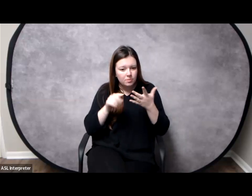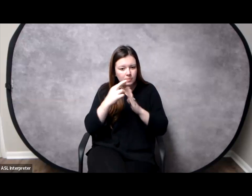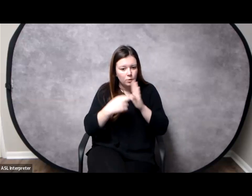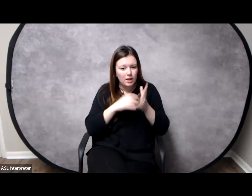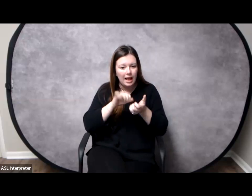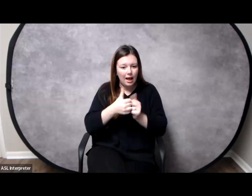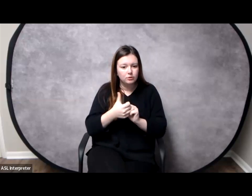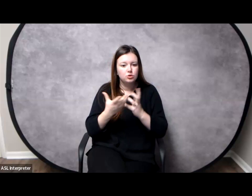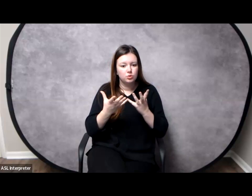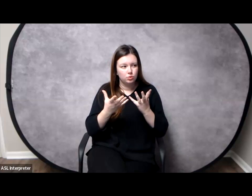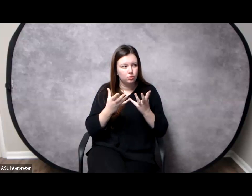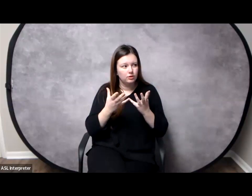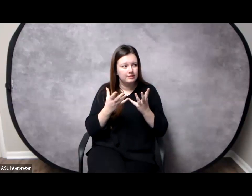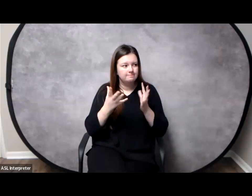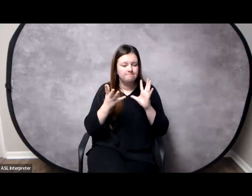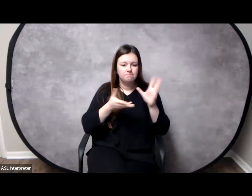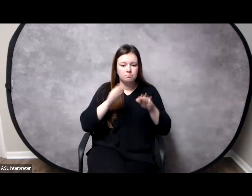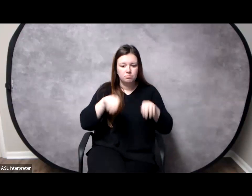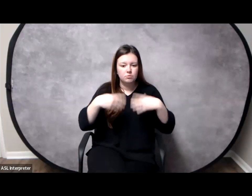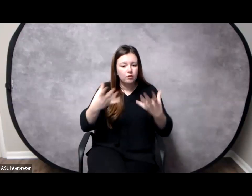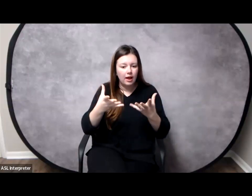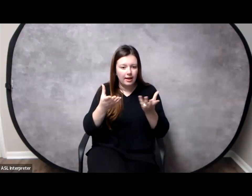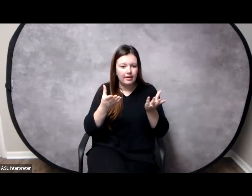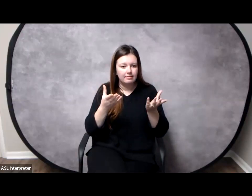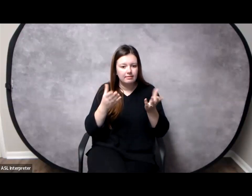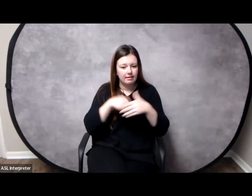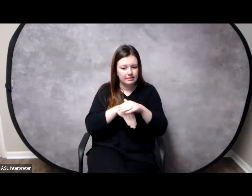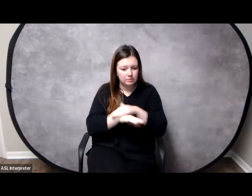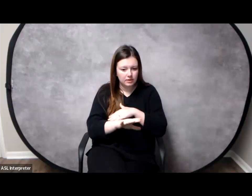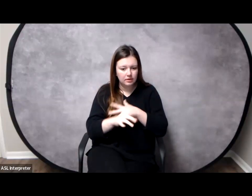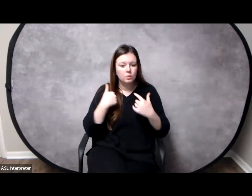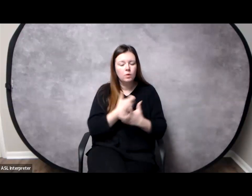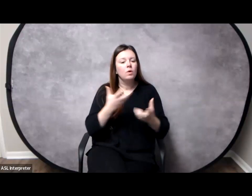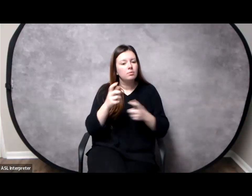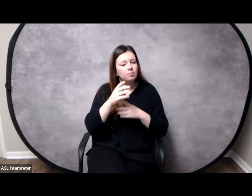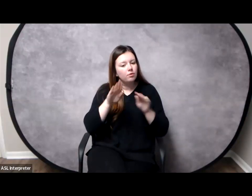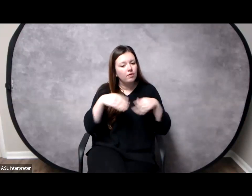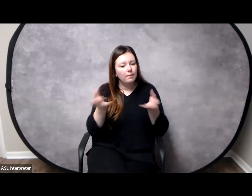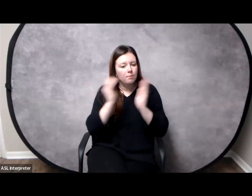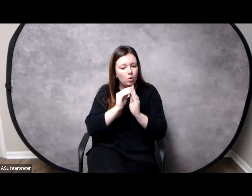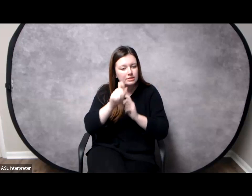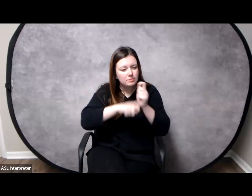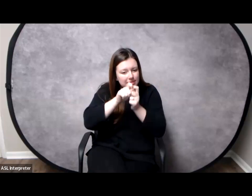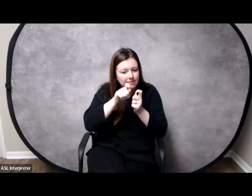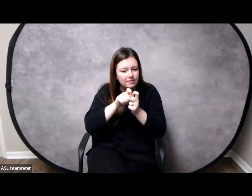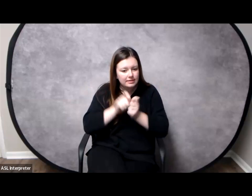We want to give specifics to point to in terms of being able to make sure that your rights